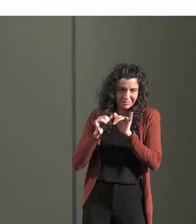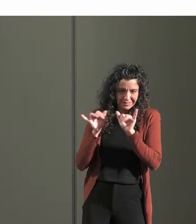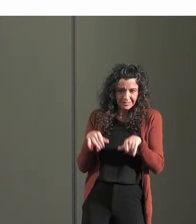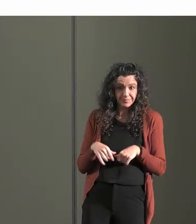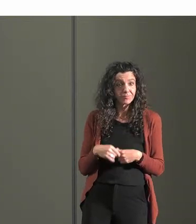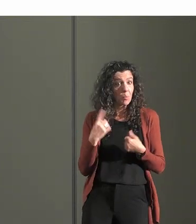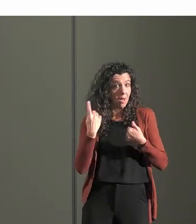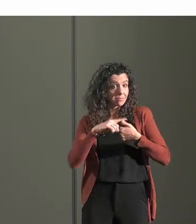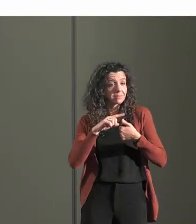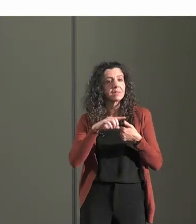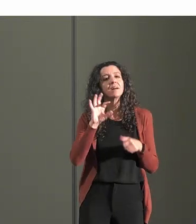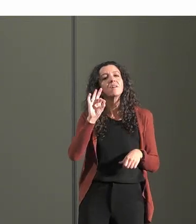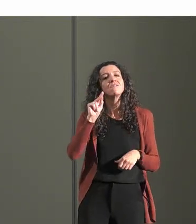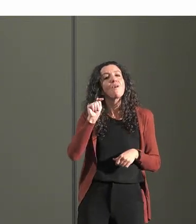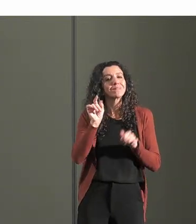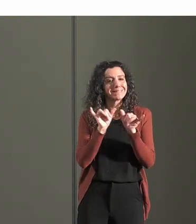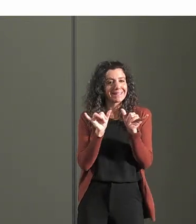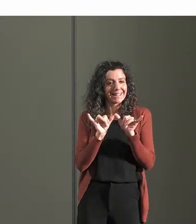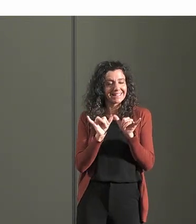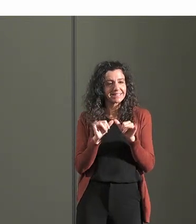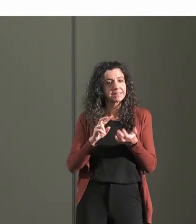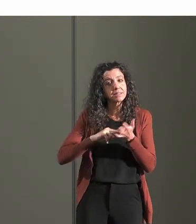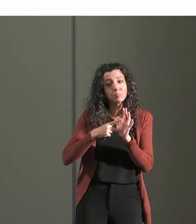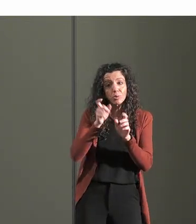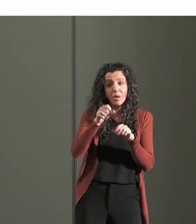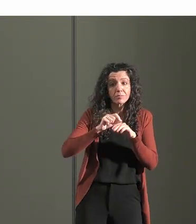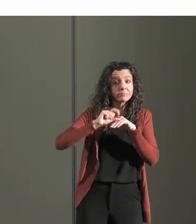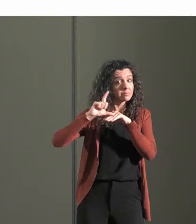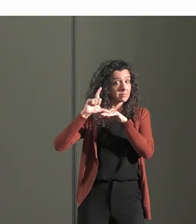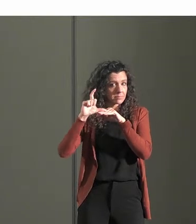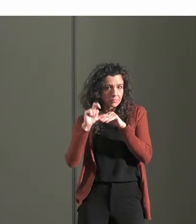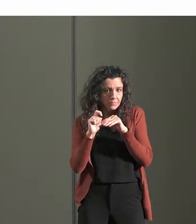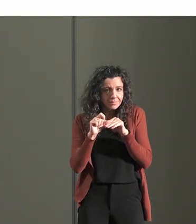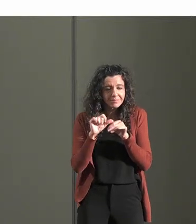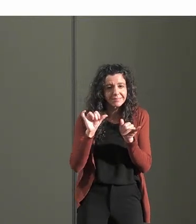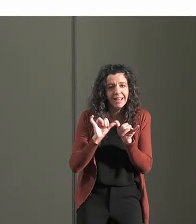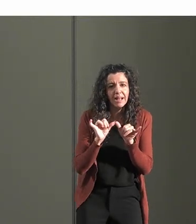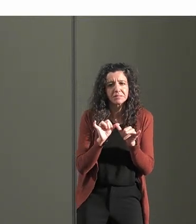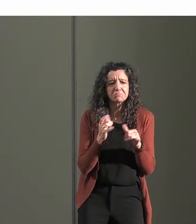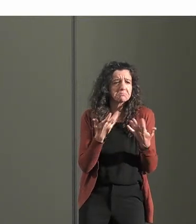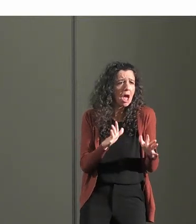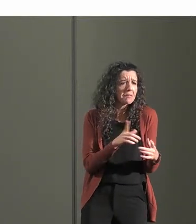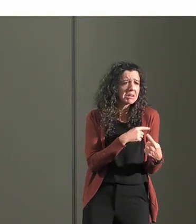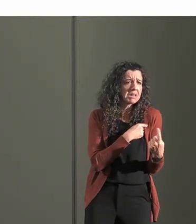updates in the operating system level. One is font sizing. So